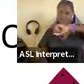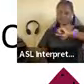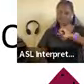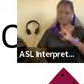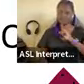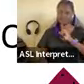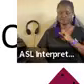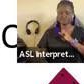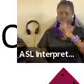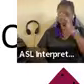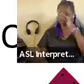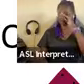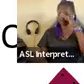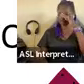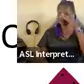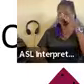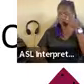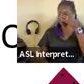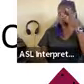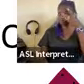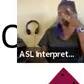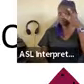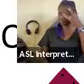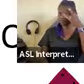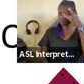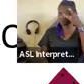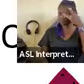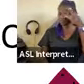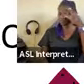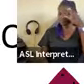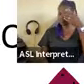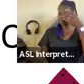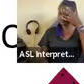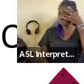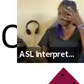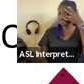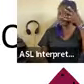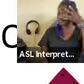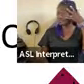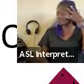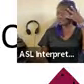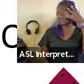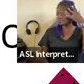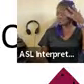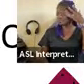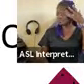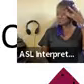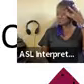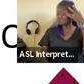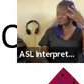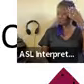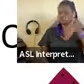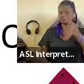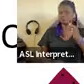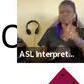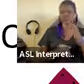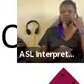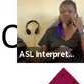self reliance, being able to lift the communities up and strengthen them is going to be a critical part of our mission. If we're going to do that, we have to do